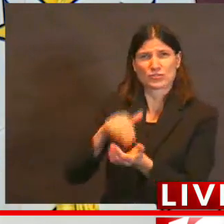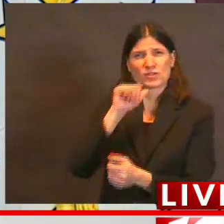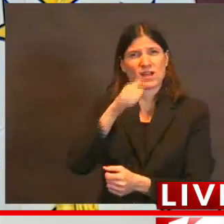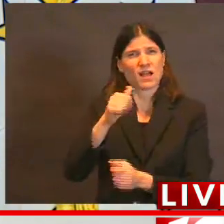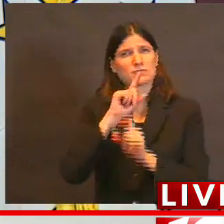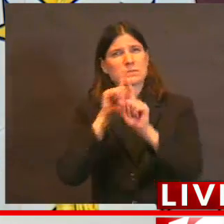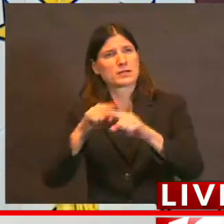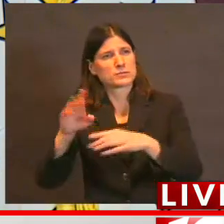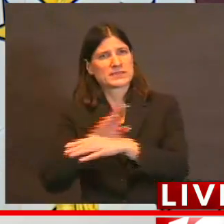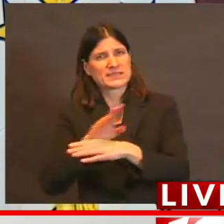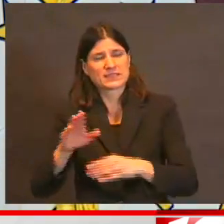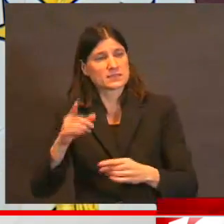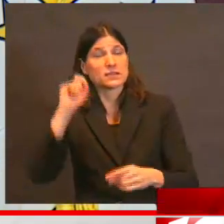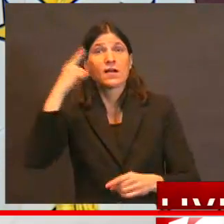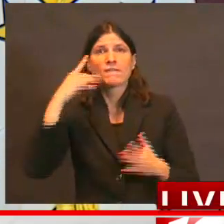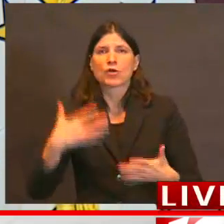LITERALLY ACROSS THE STREET OR